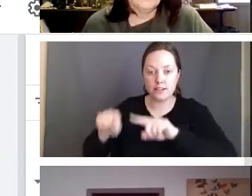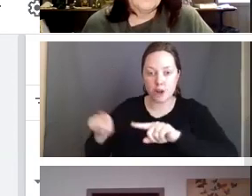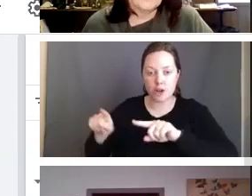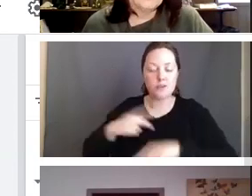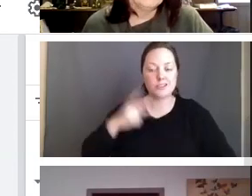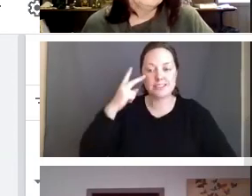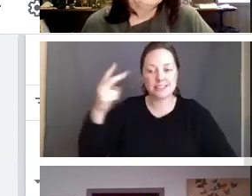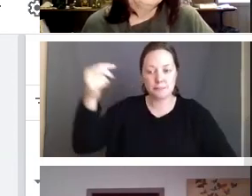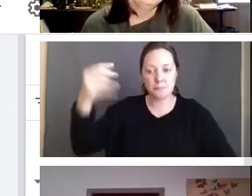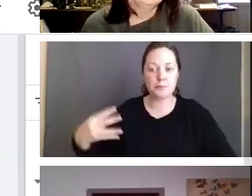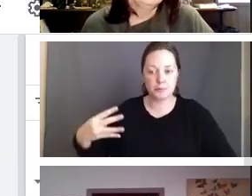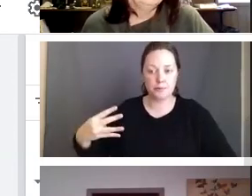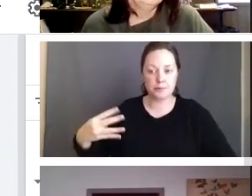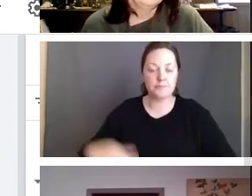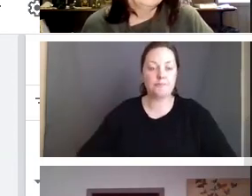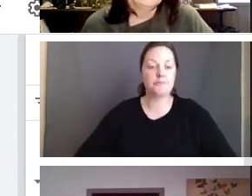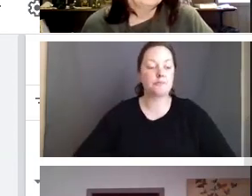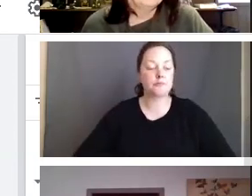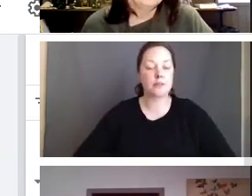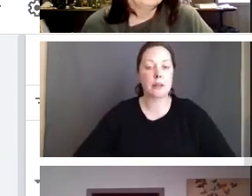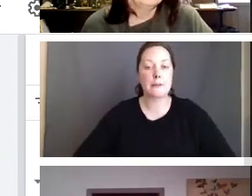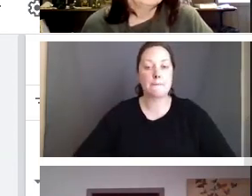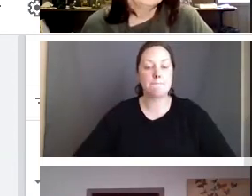Watch what happens on this page. Pop up box appears.